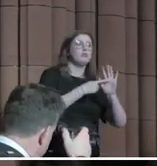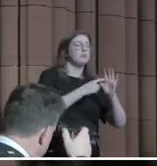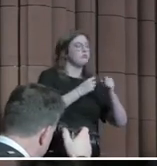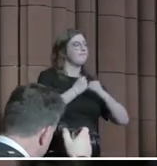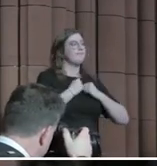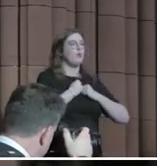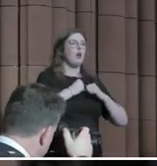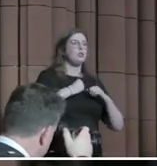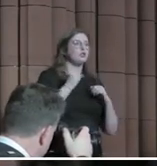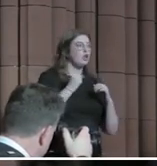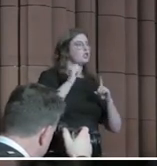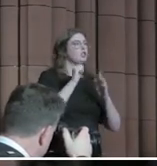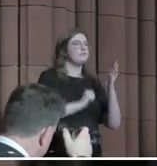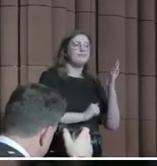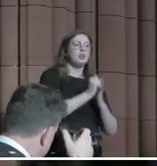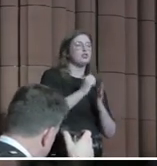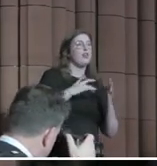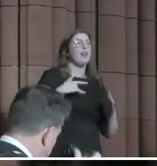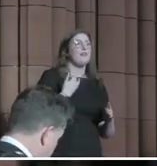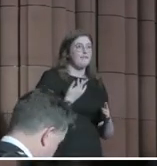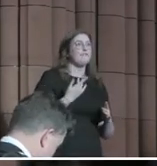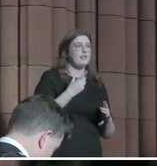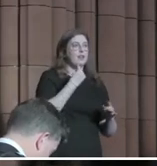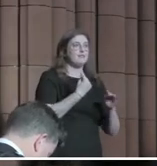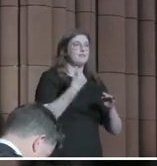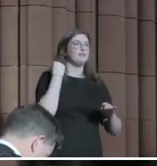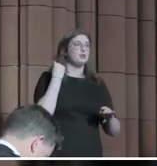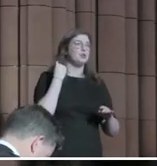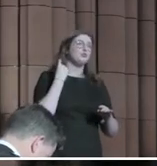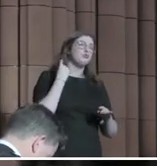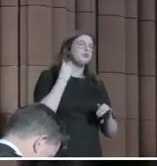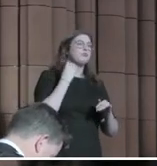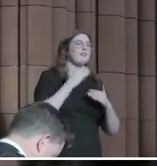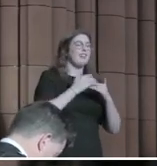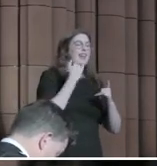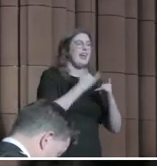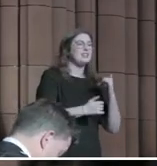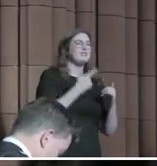traces its origins to the late 17th century, making it one of the oldest libraries in the world.